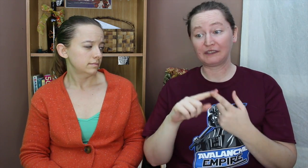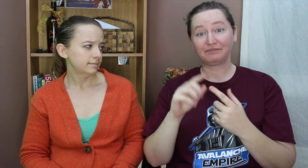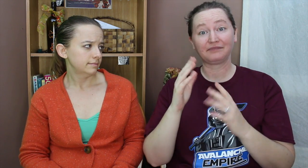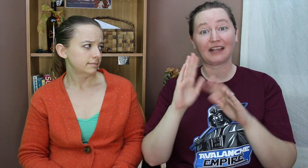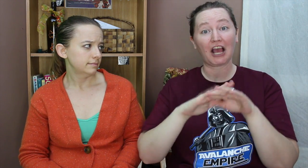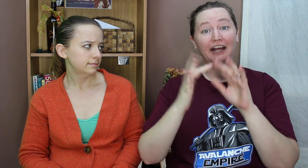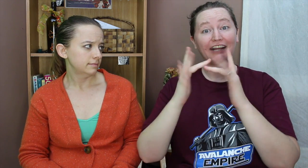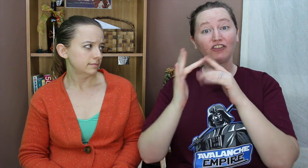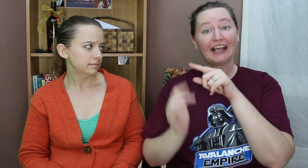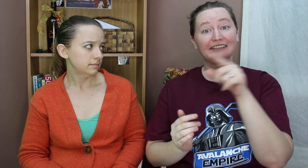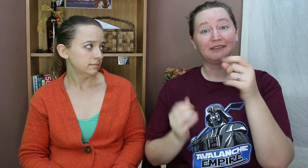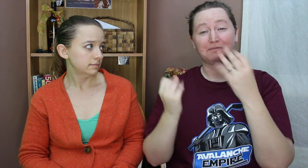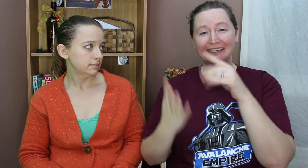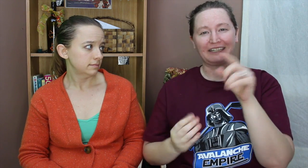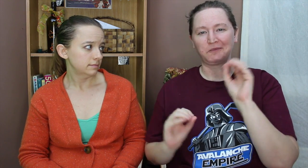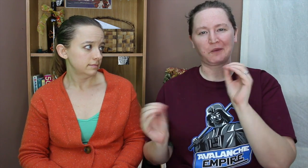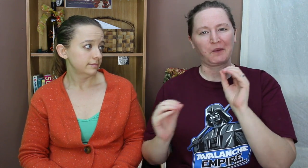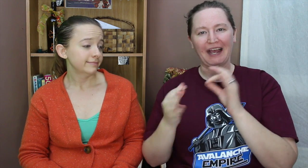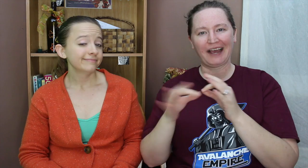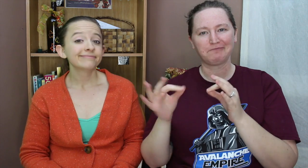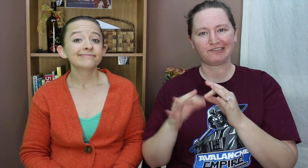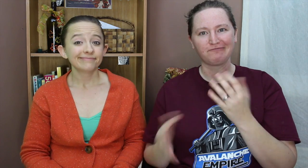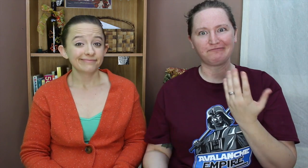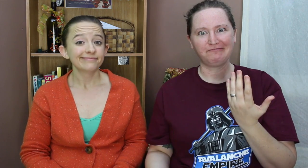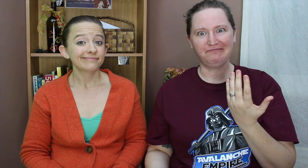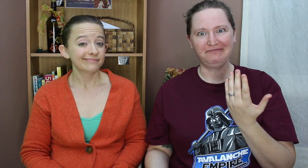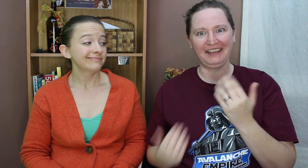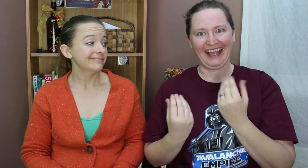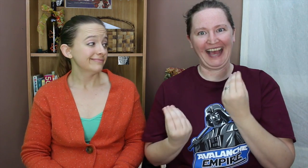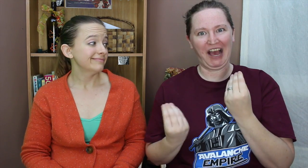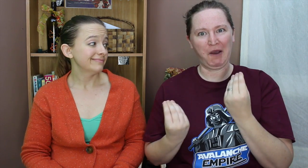like new or online. There's just no captionoing.